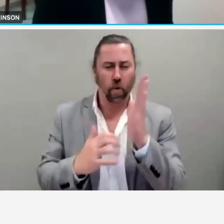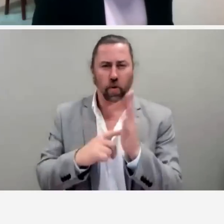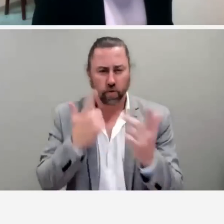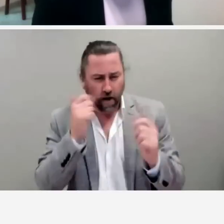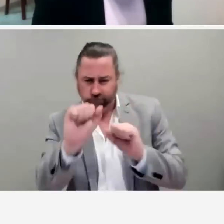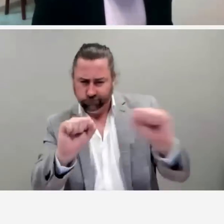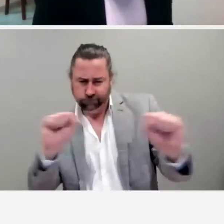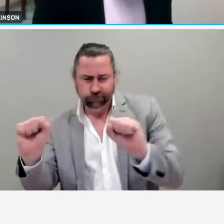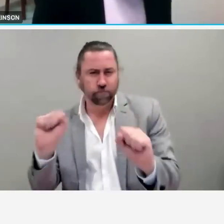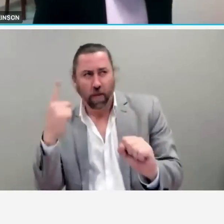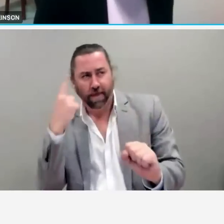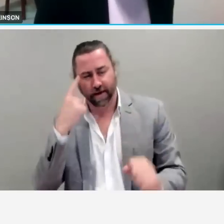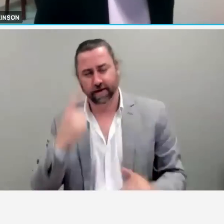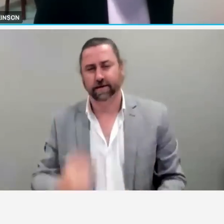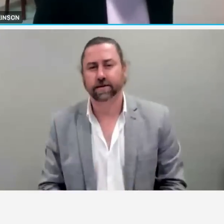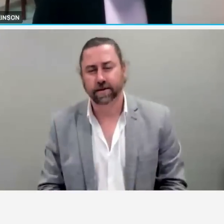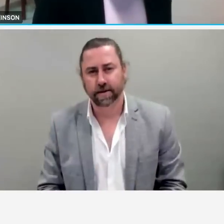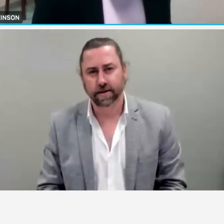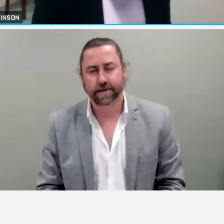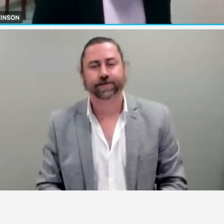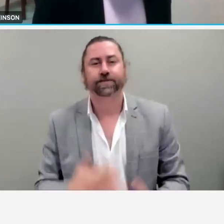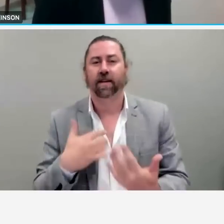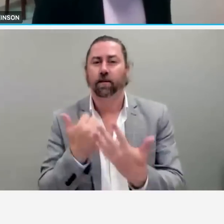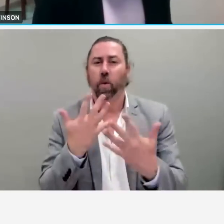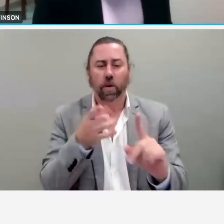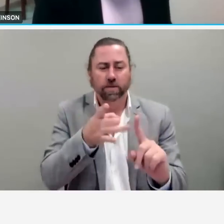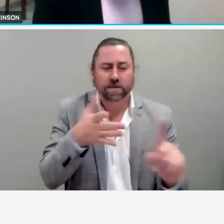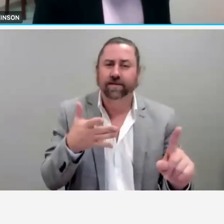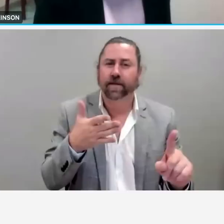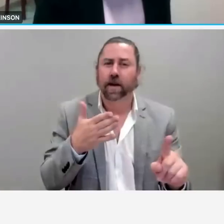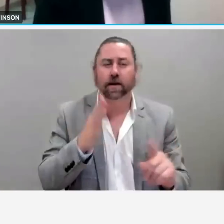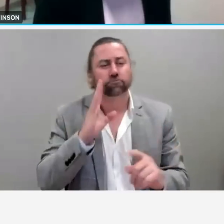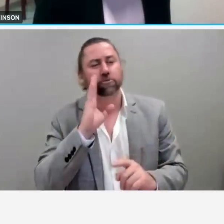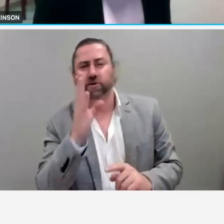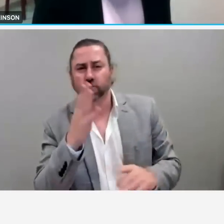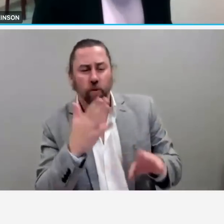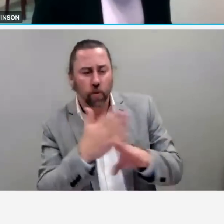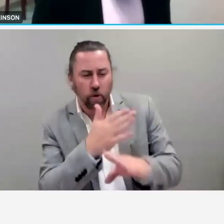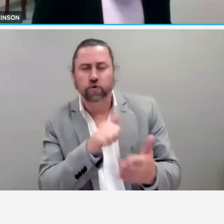In addition we've had a series of more targeted workshops and discussions with different consumer and provider groups